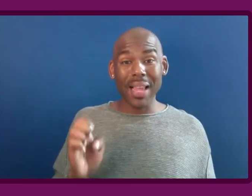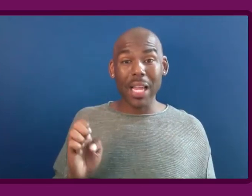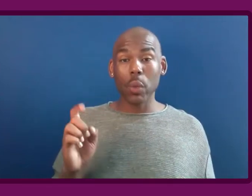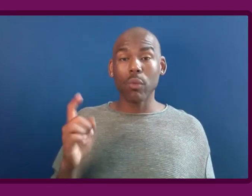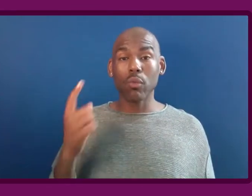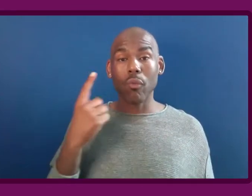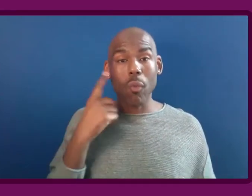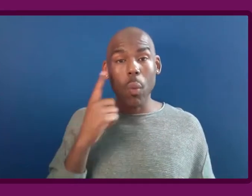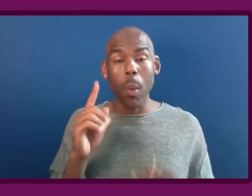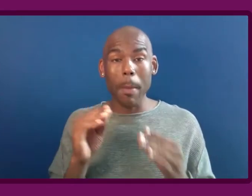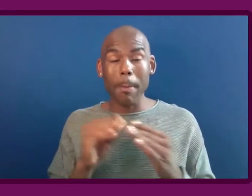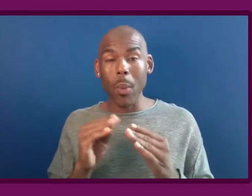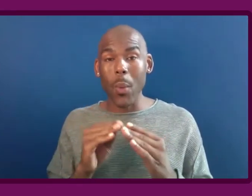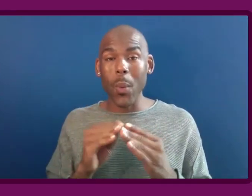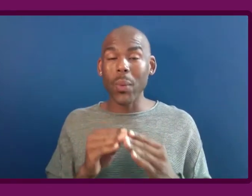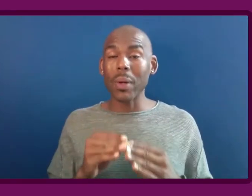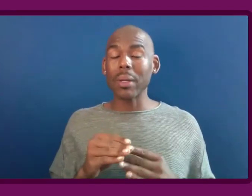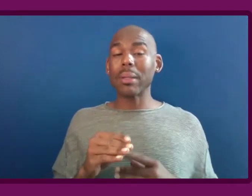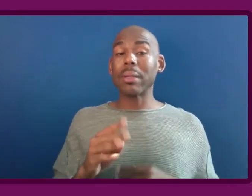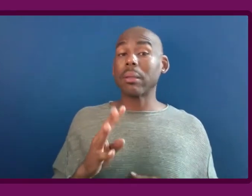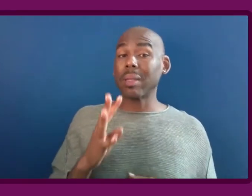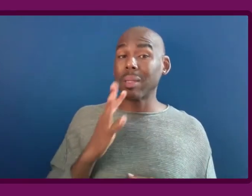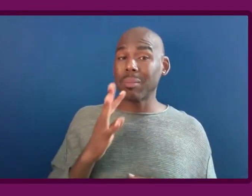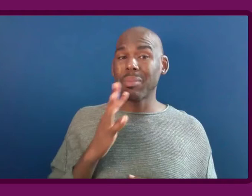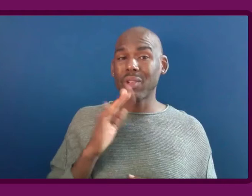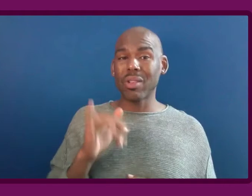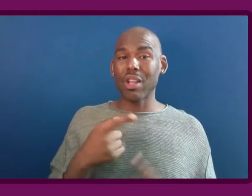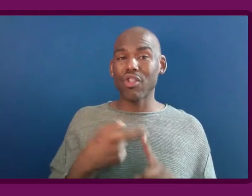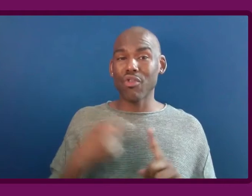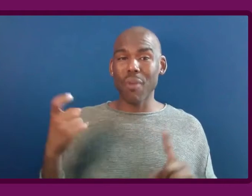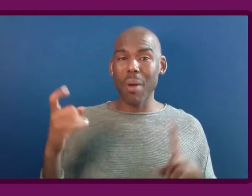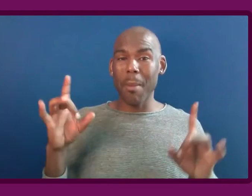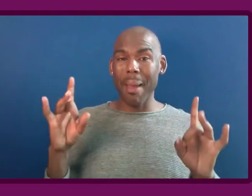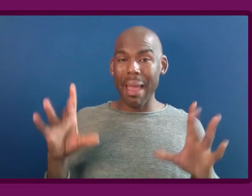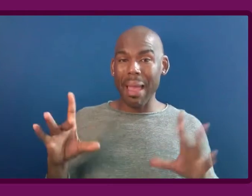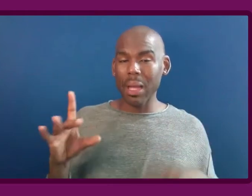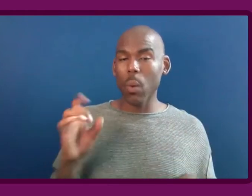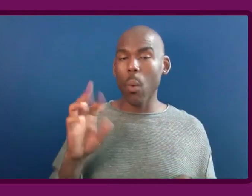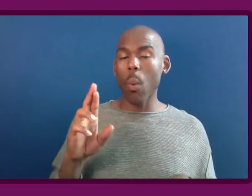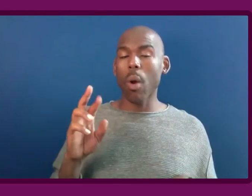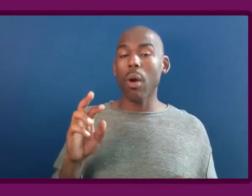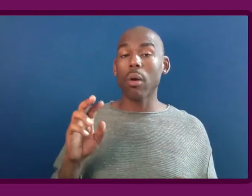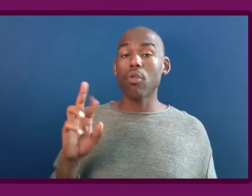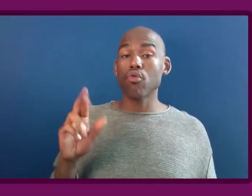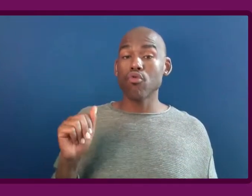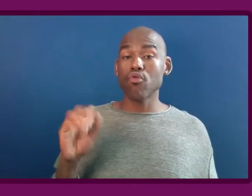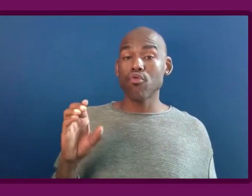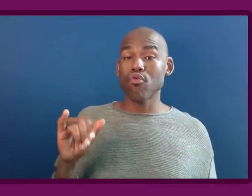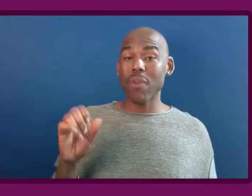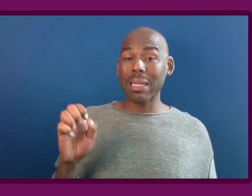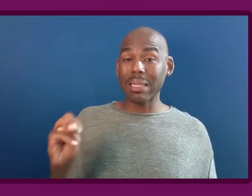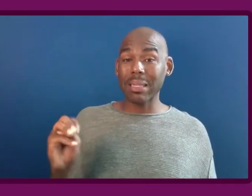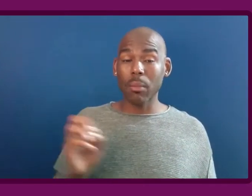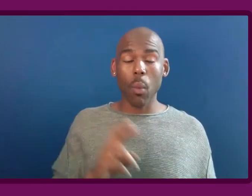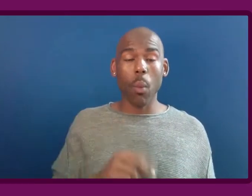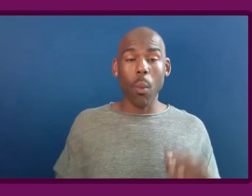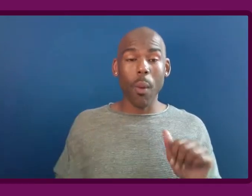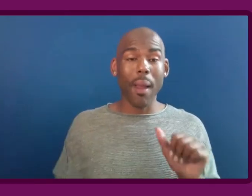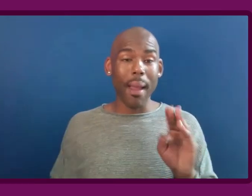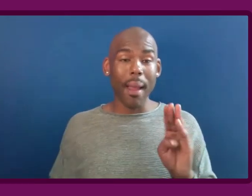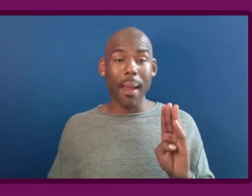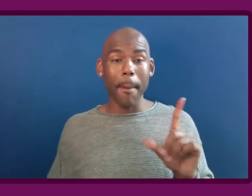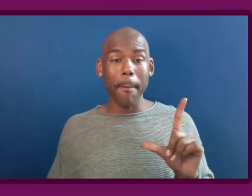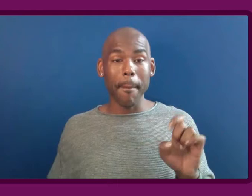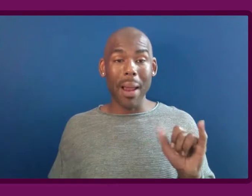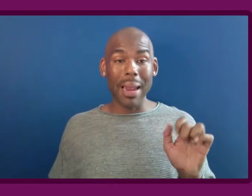course, to more speeches that come from hate, or from racism, or ableism, because of the access we